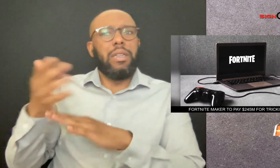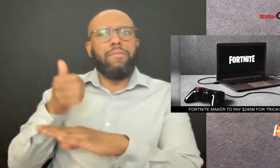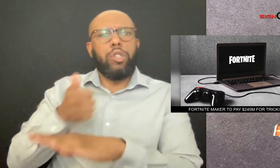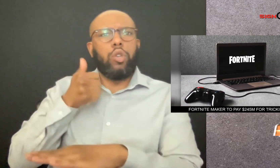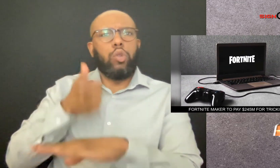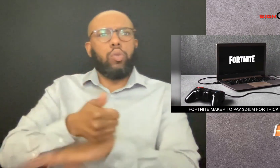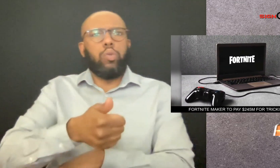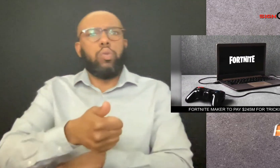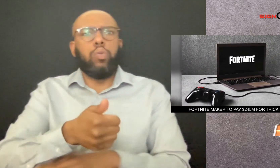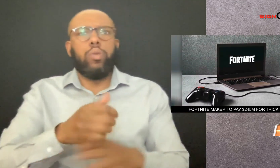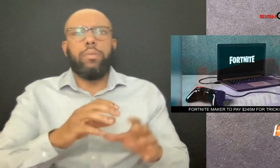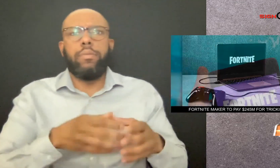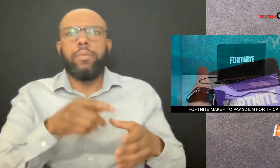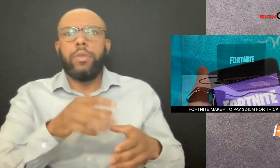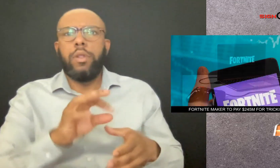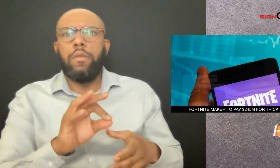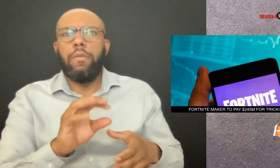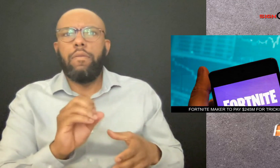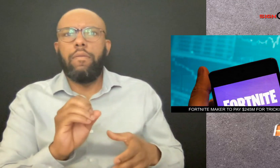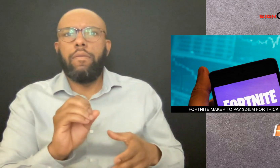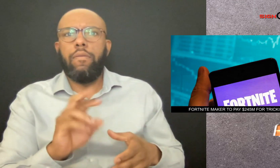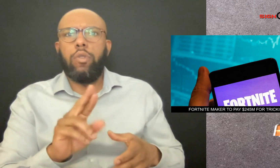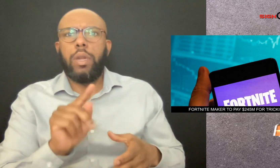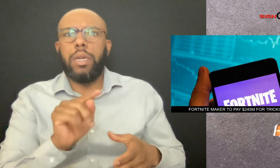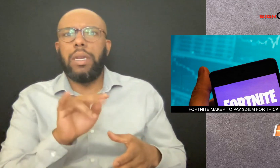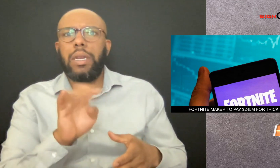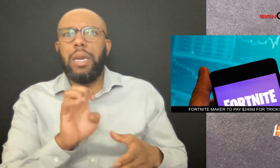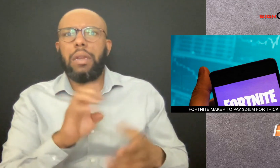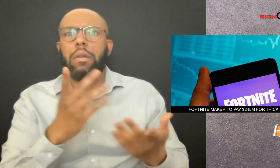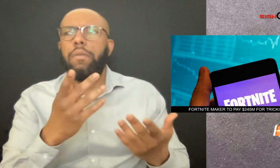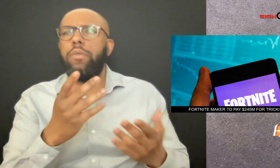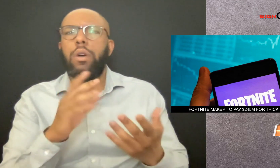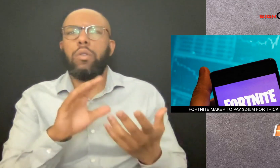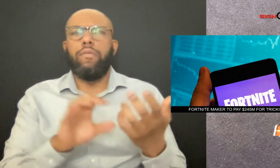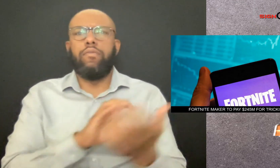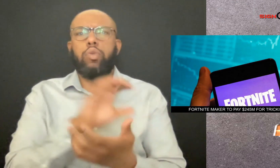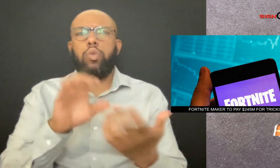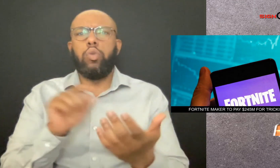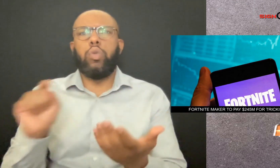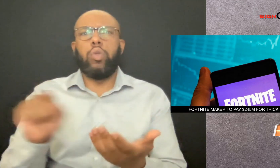The FTC accused fortnite of using a confusing button configuration.